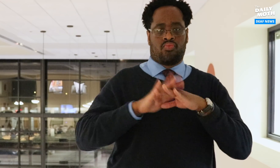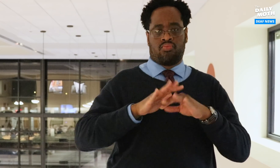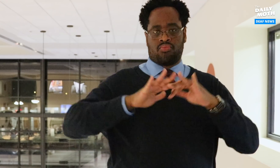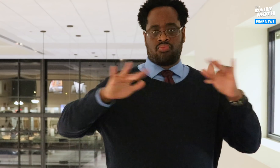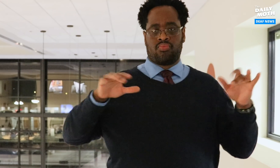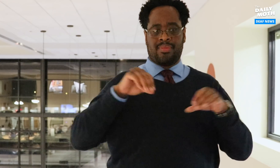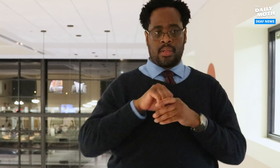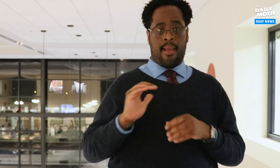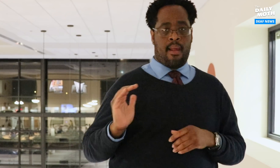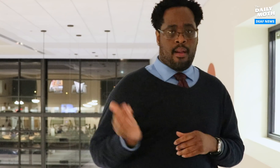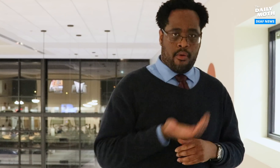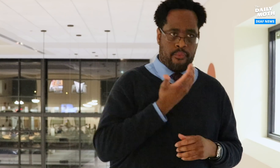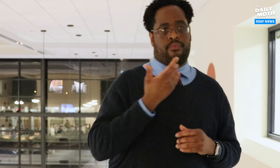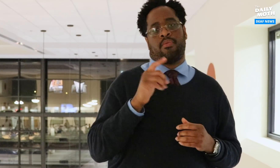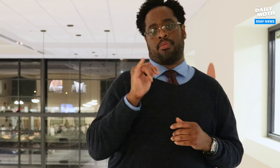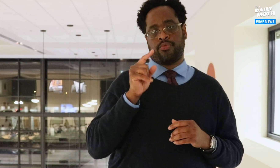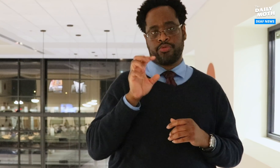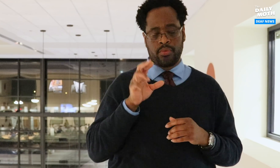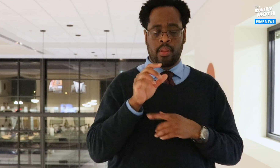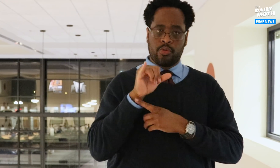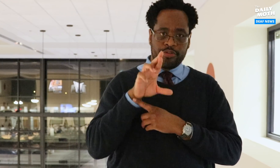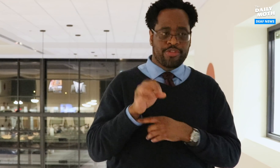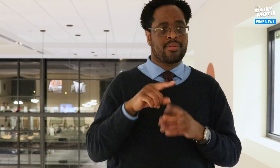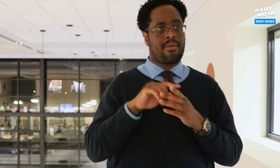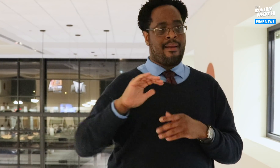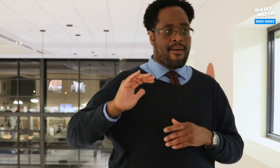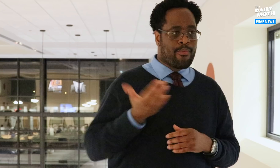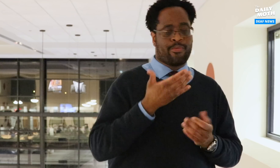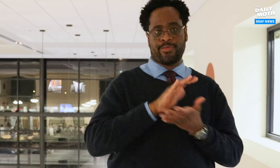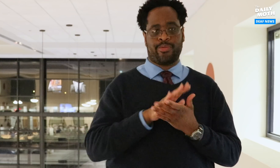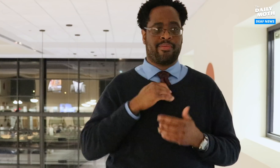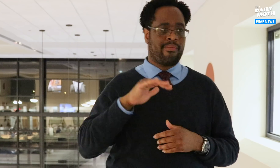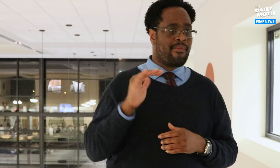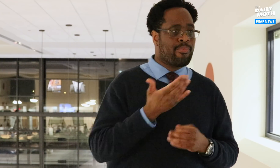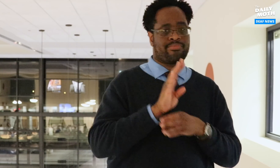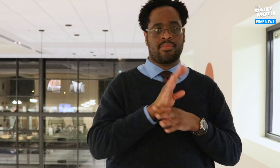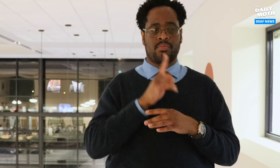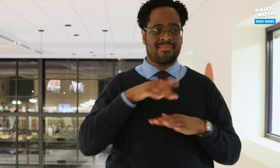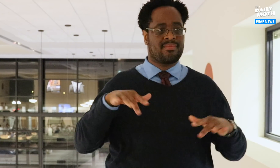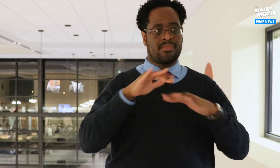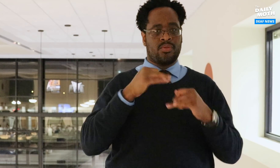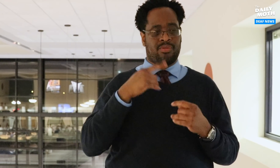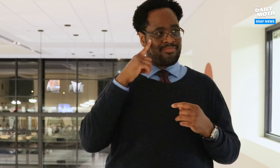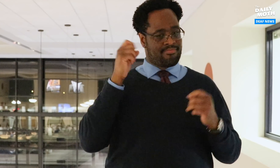increase diversity in our literature, our schools, our businesses, and other areas.